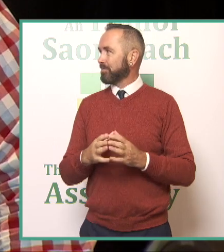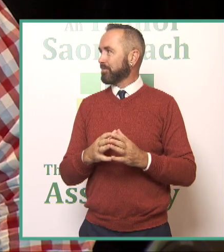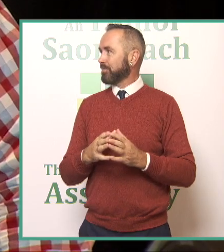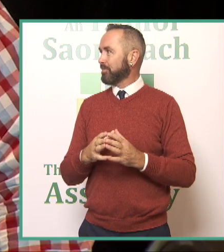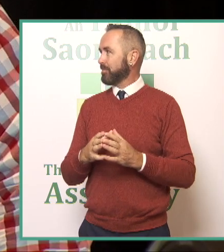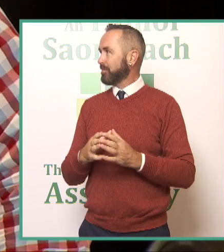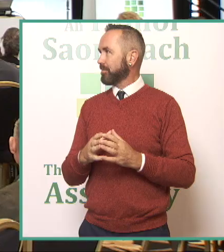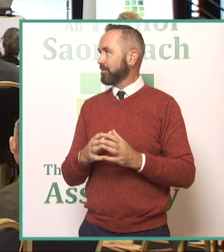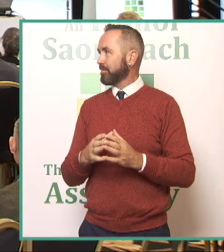we